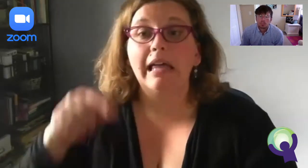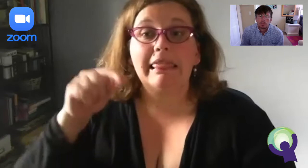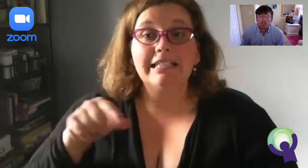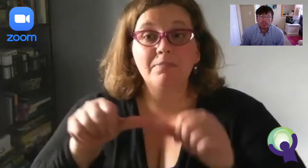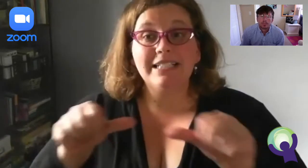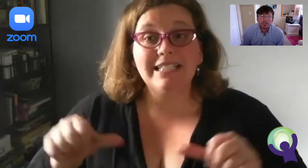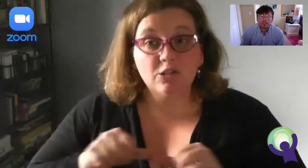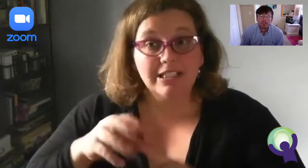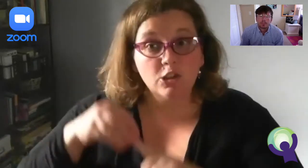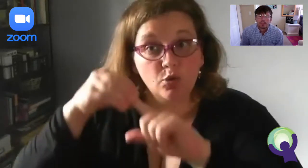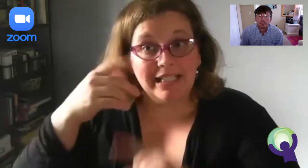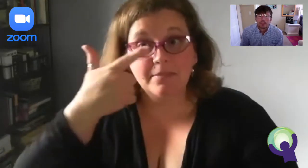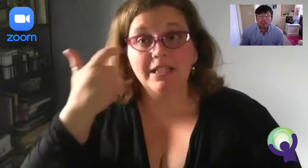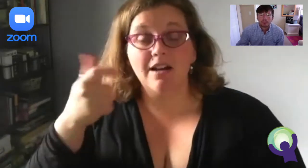things